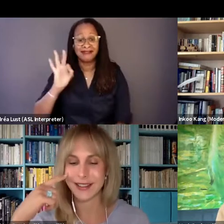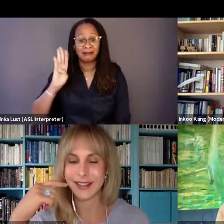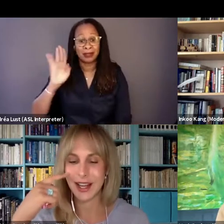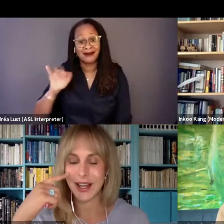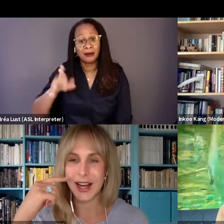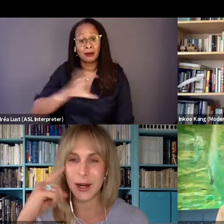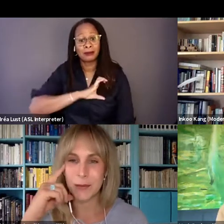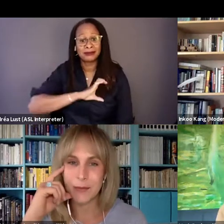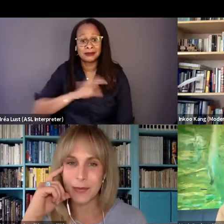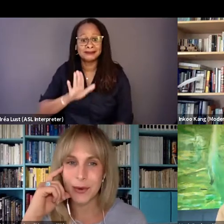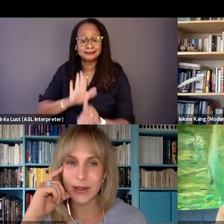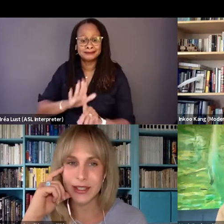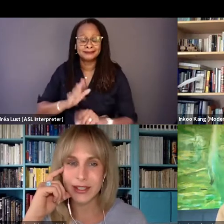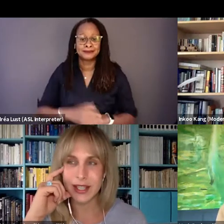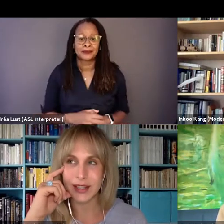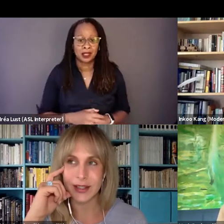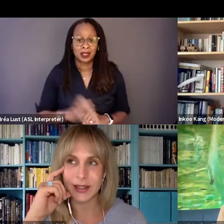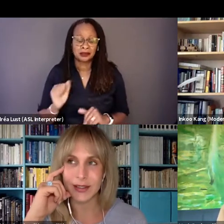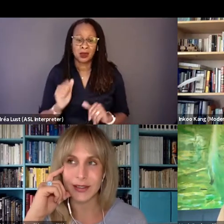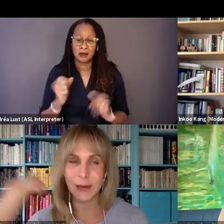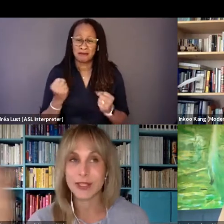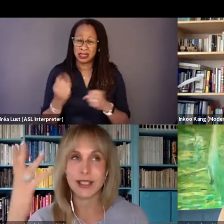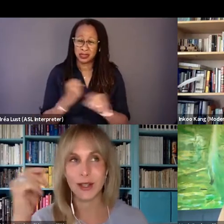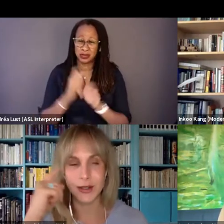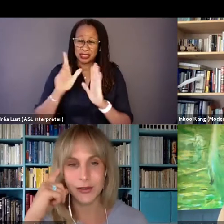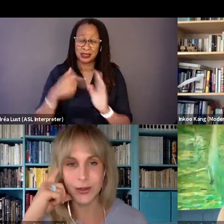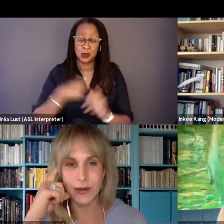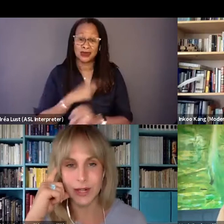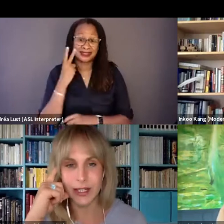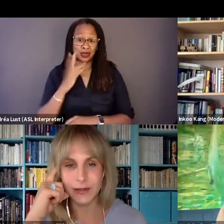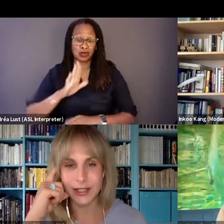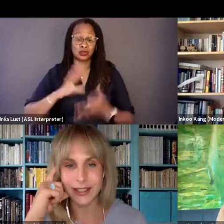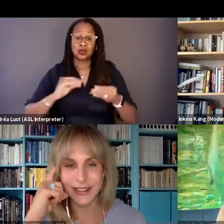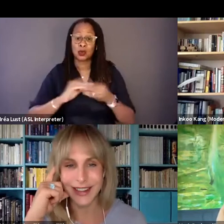And all these years later, we see her story very differently.